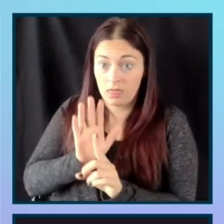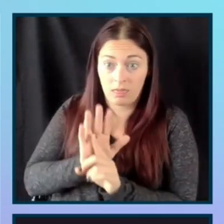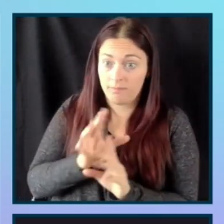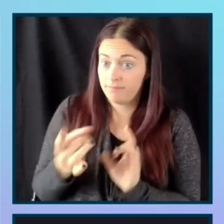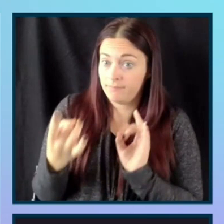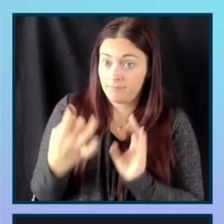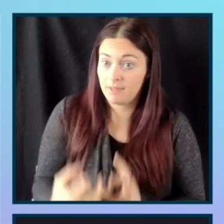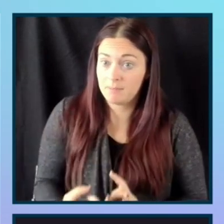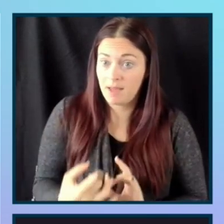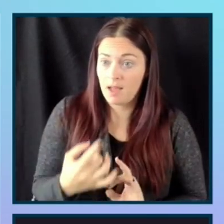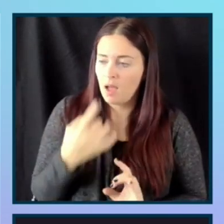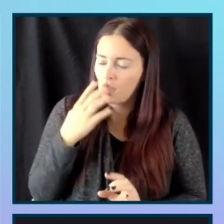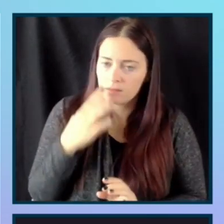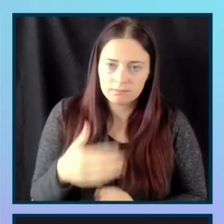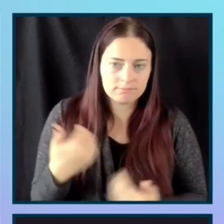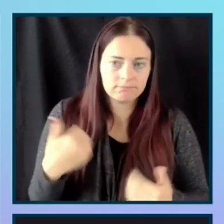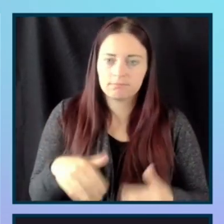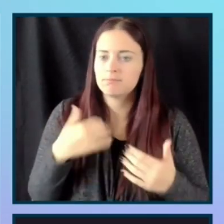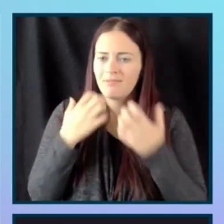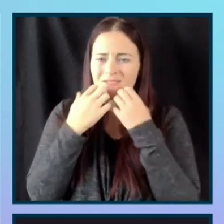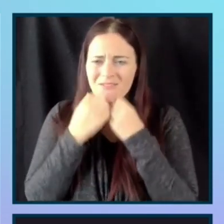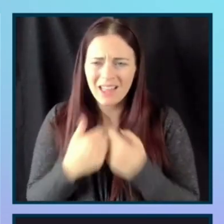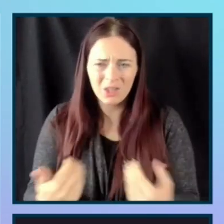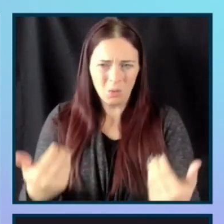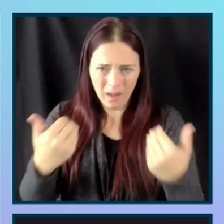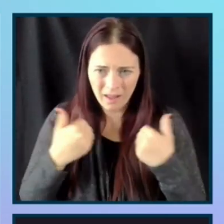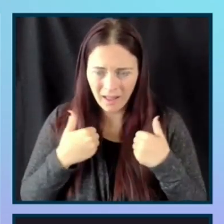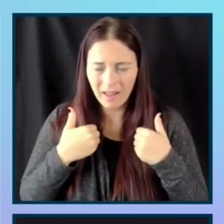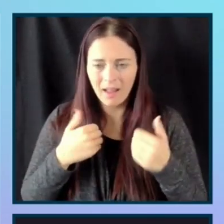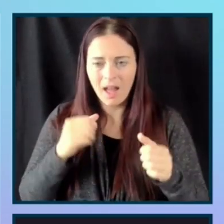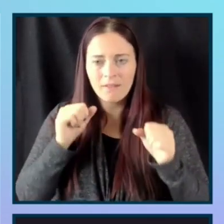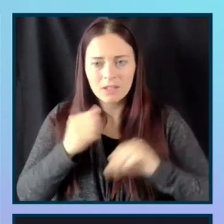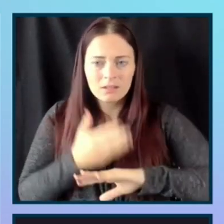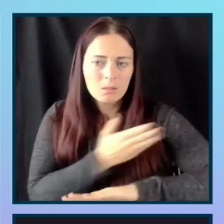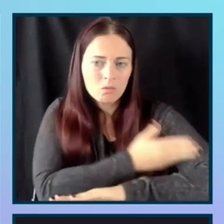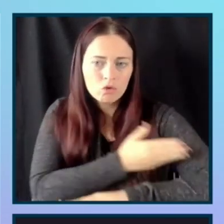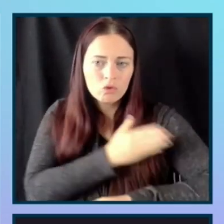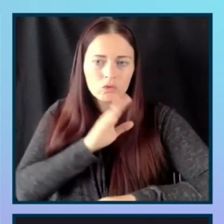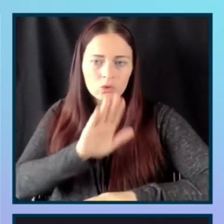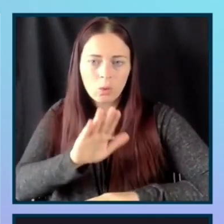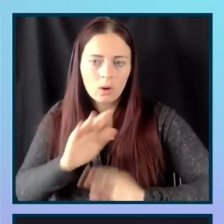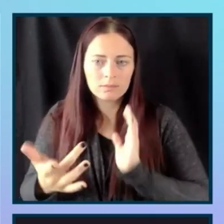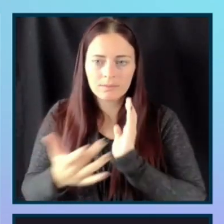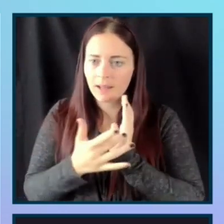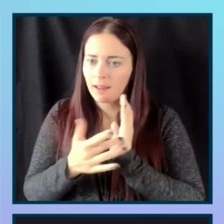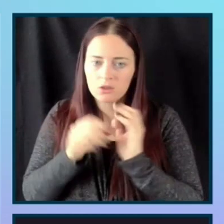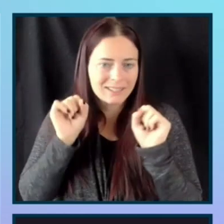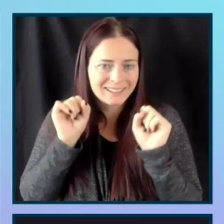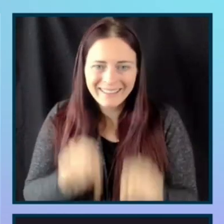and where your barriers and constraints arise. But, and again, this probably goes without saying,